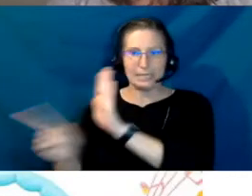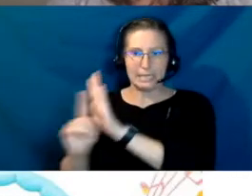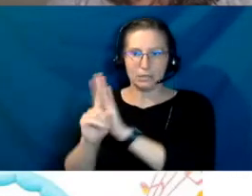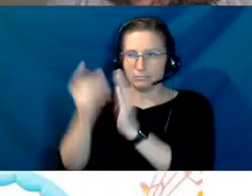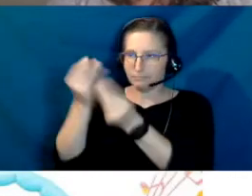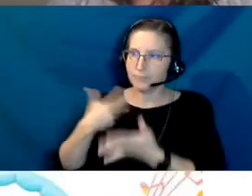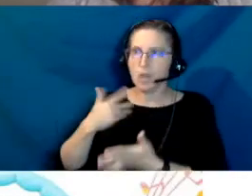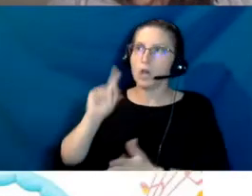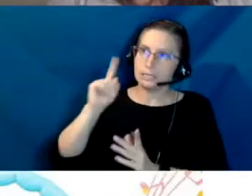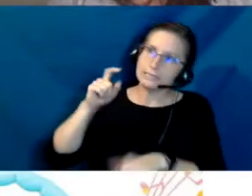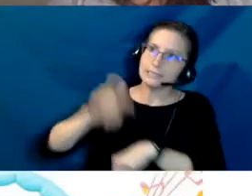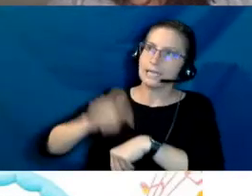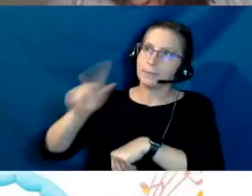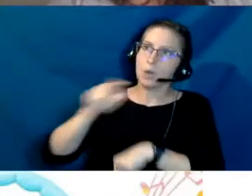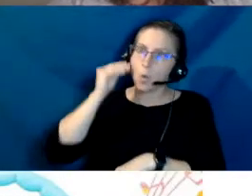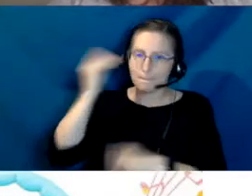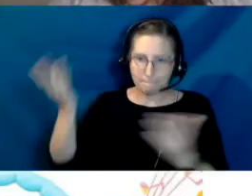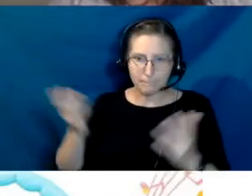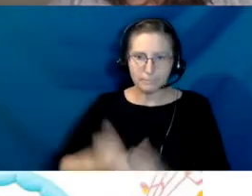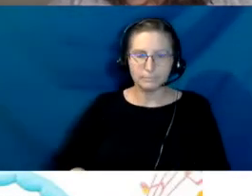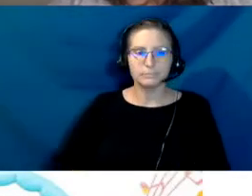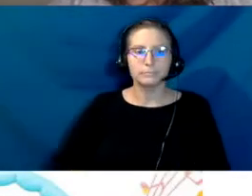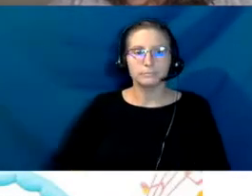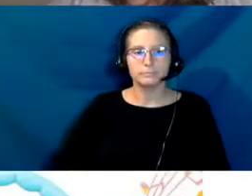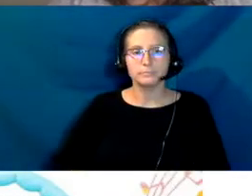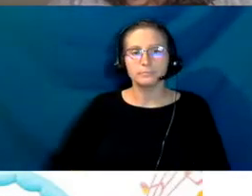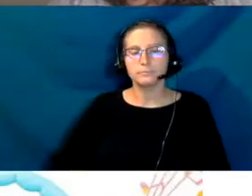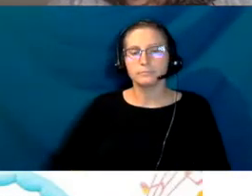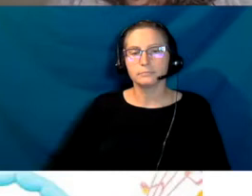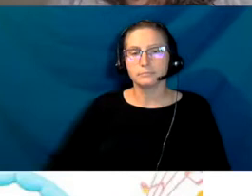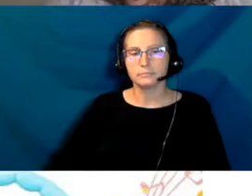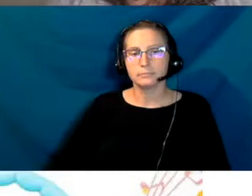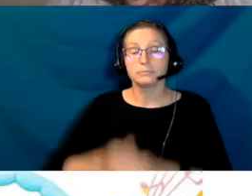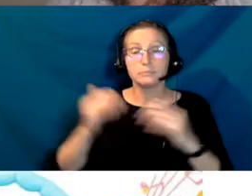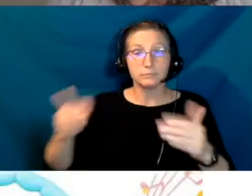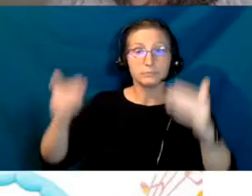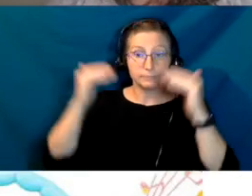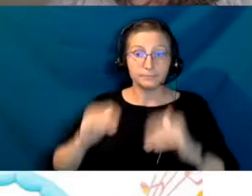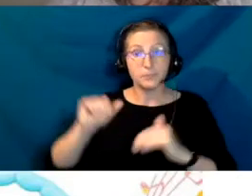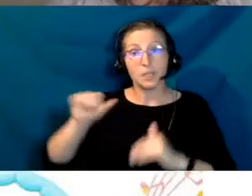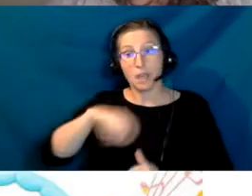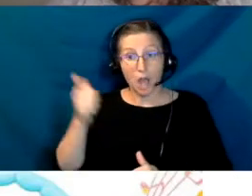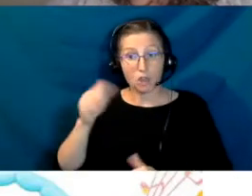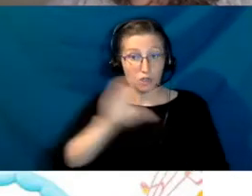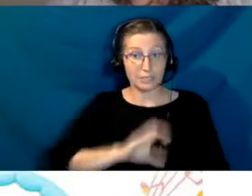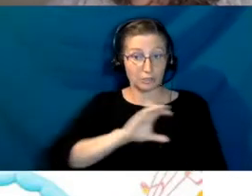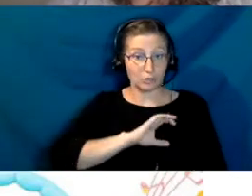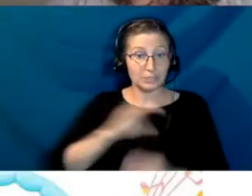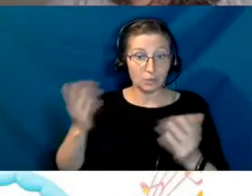home. Another characteristic of a functional hearing loss, they might have a